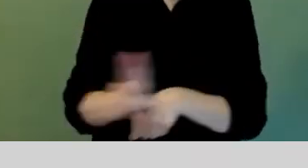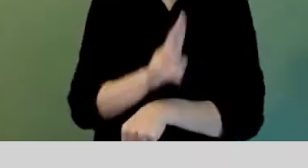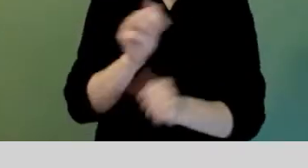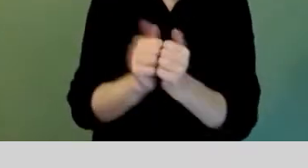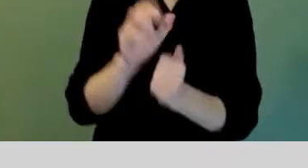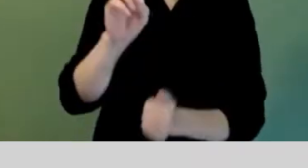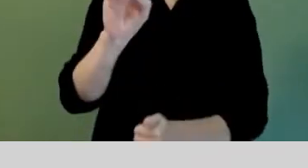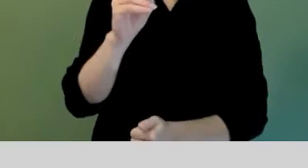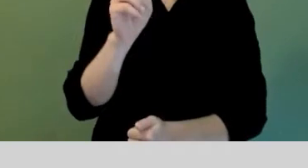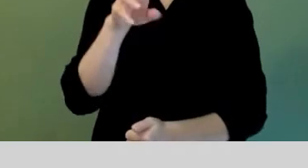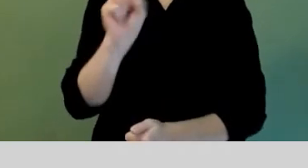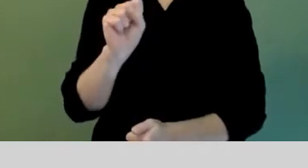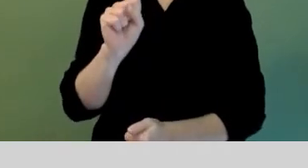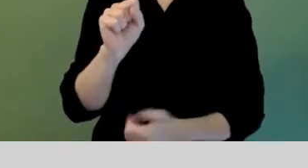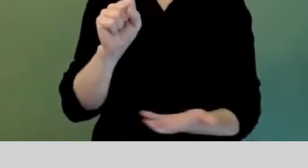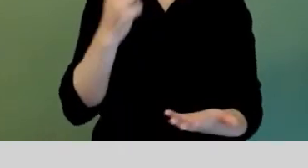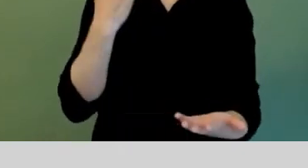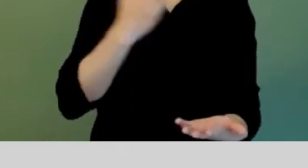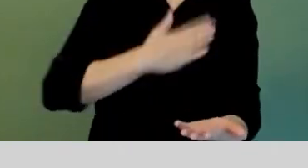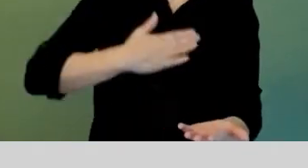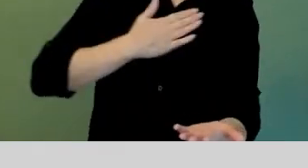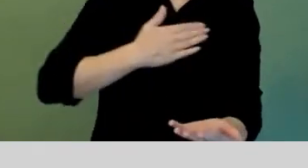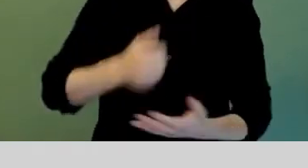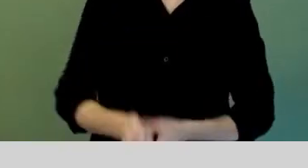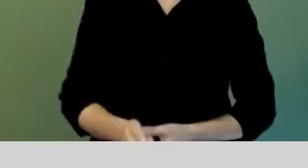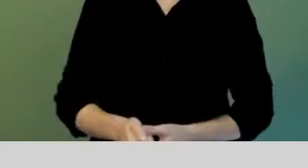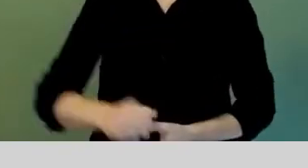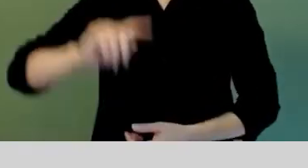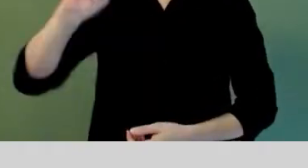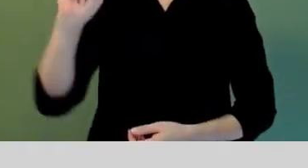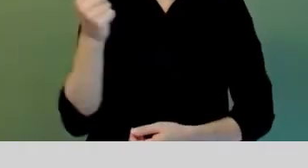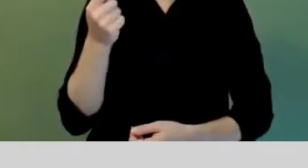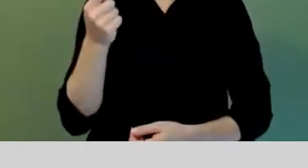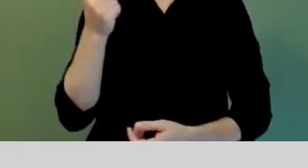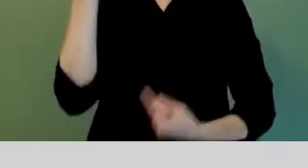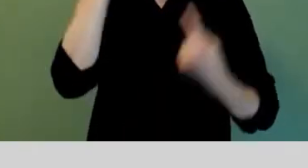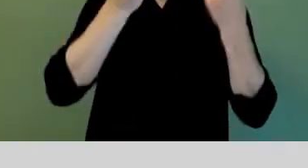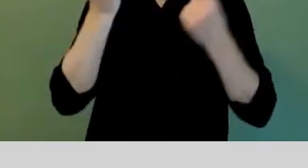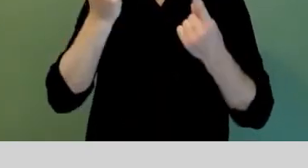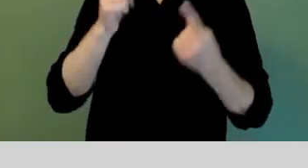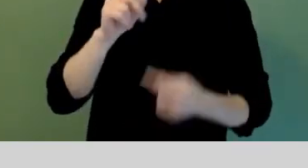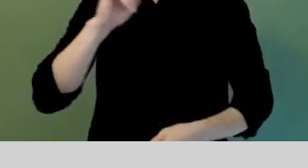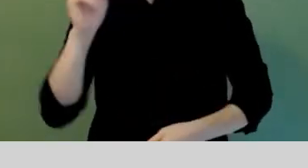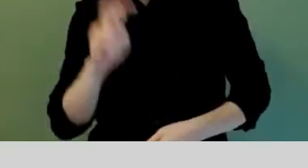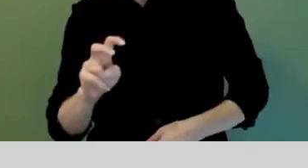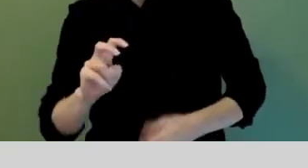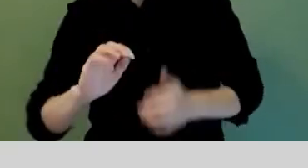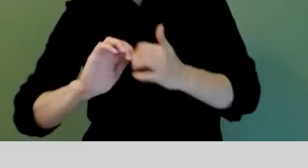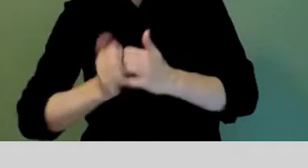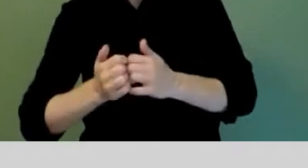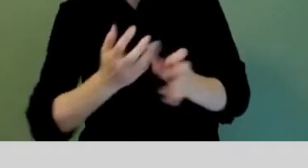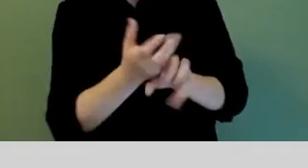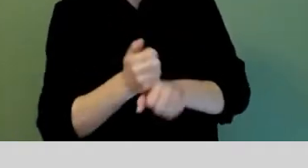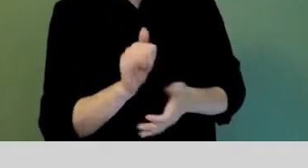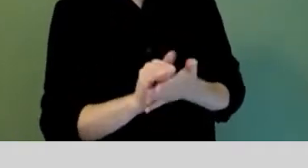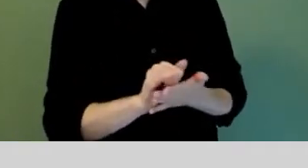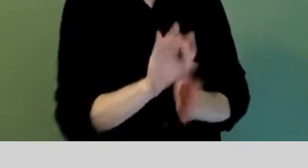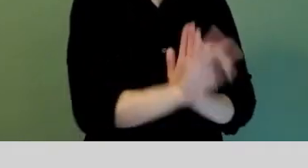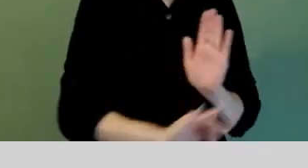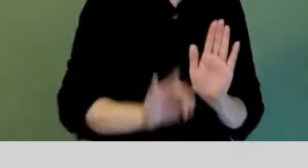So first up, we're gonna look at how Python ended up with a feature that is on the face of it more complex than it needs to be.